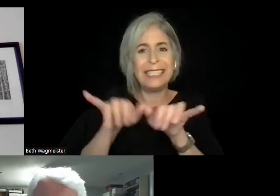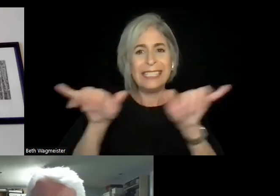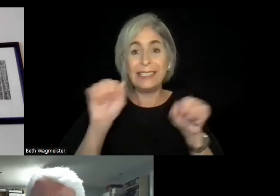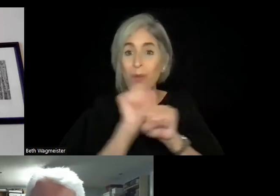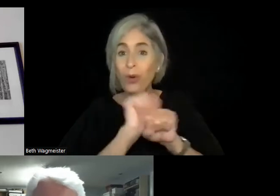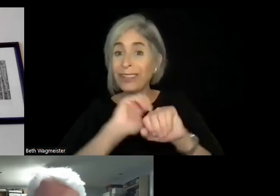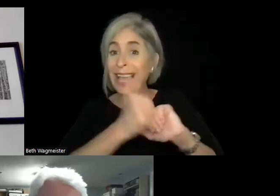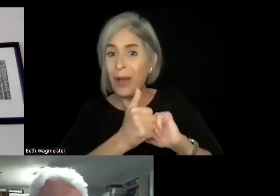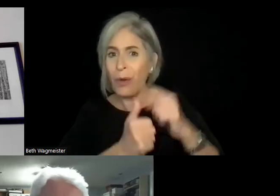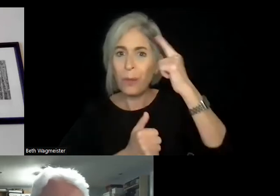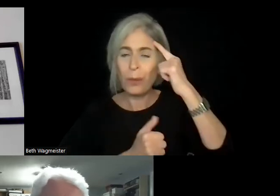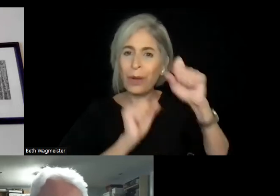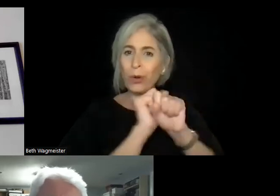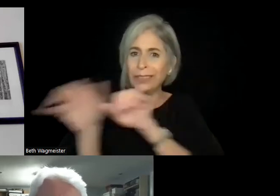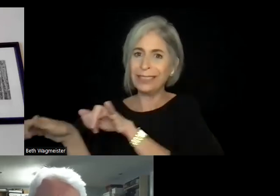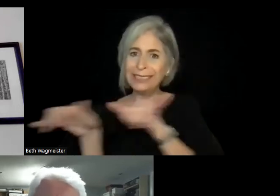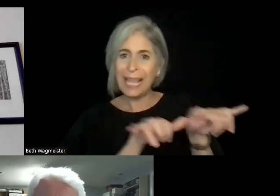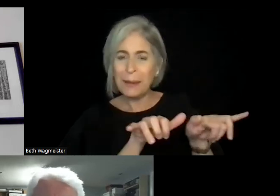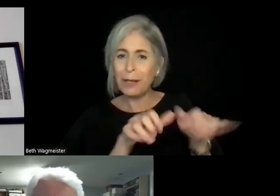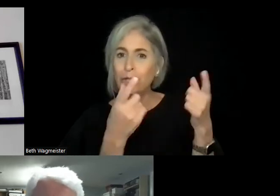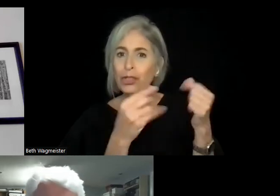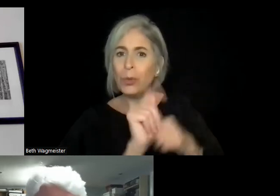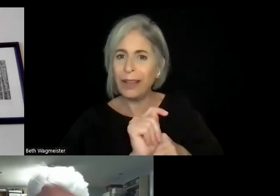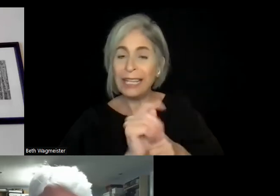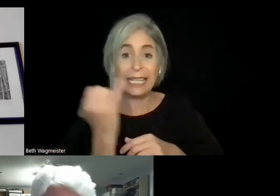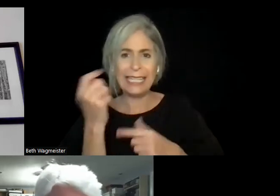I, other things, you learn by learning it, you learn by doing it,